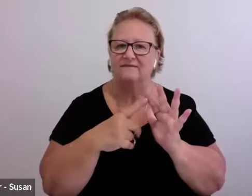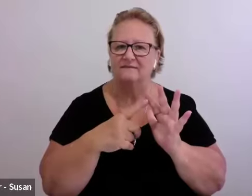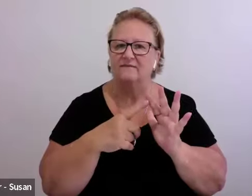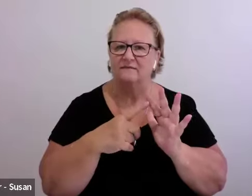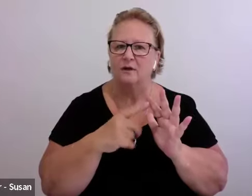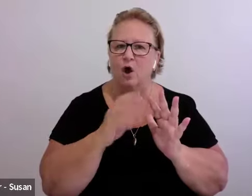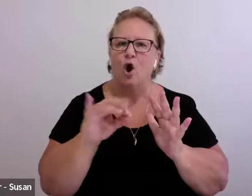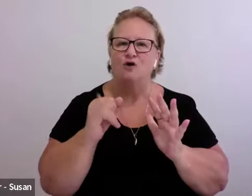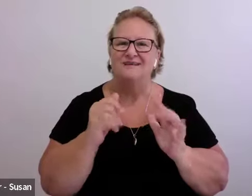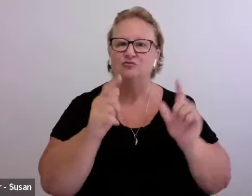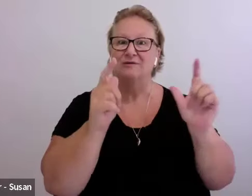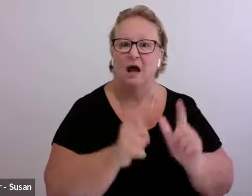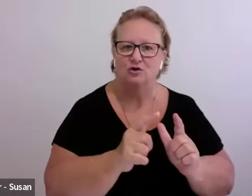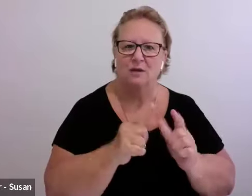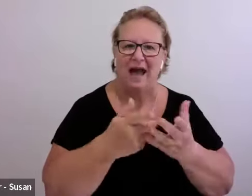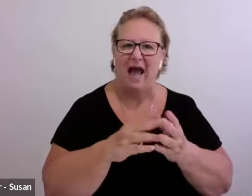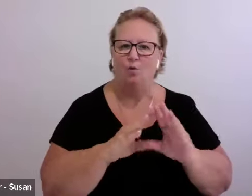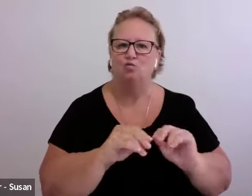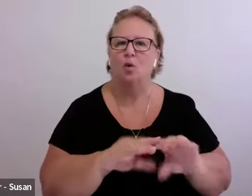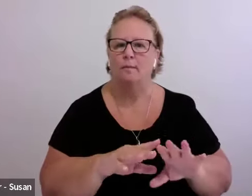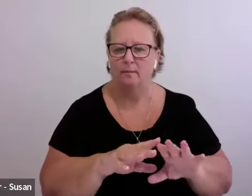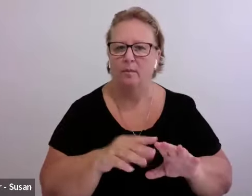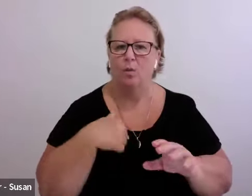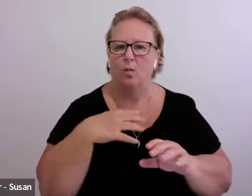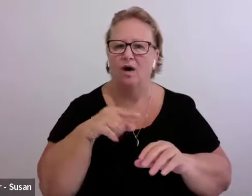support pathways to elimination of restrictive